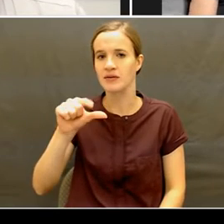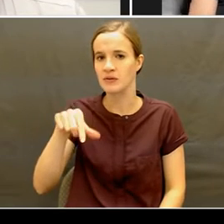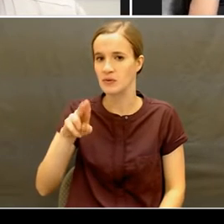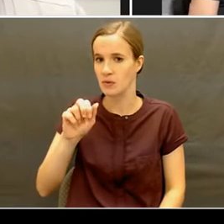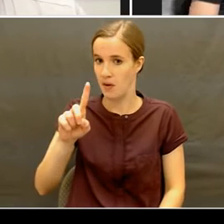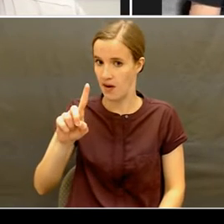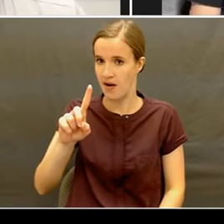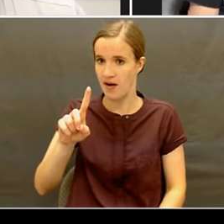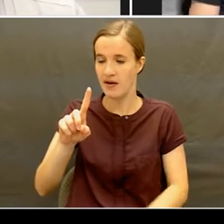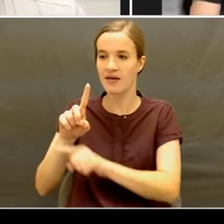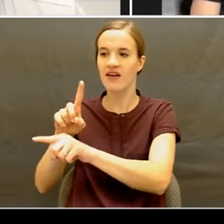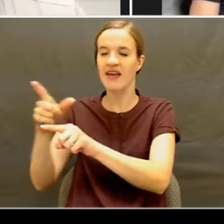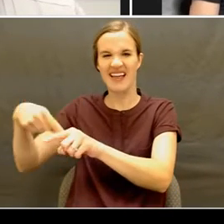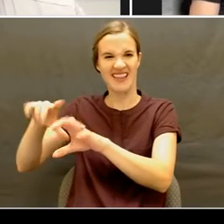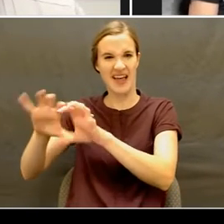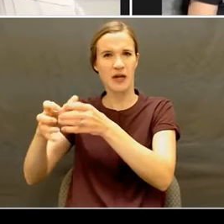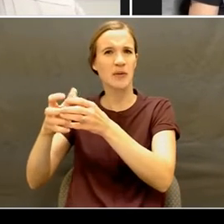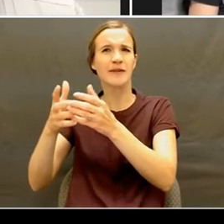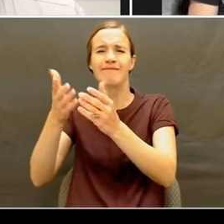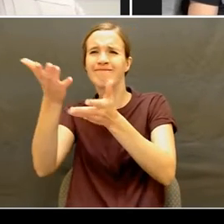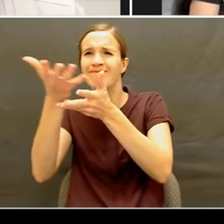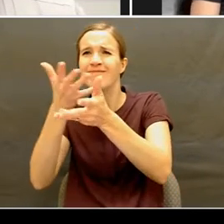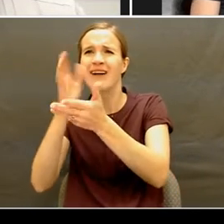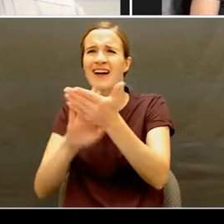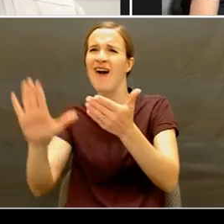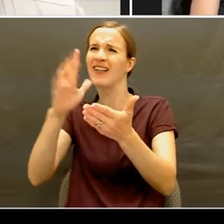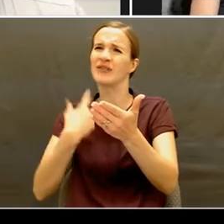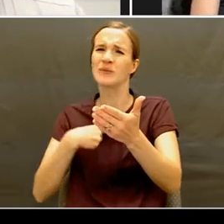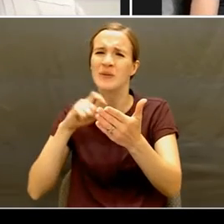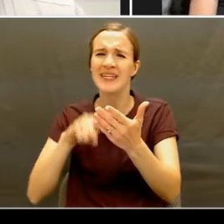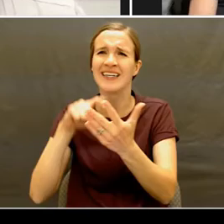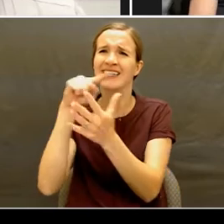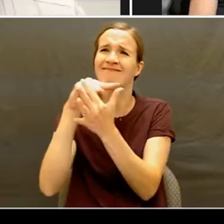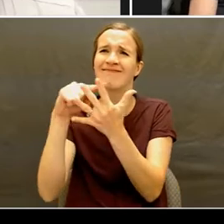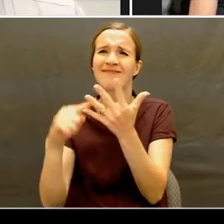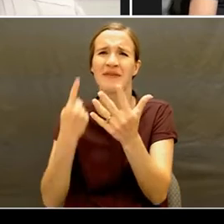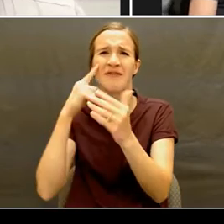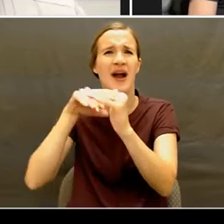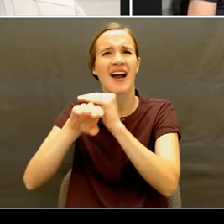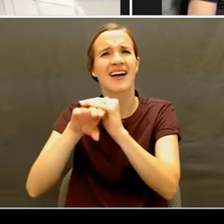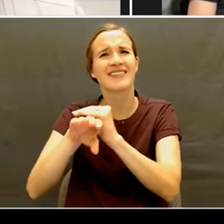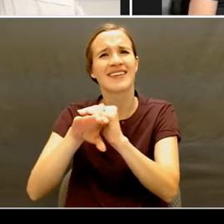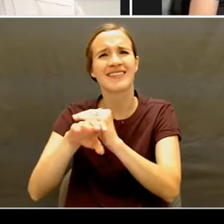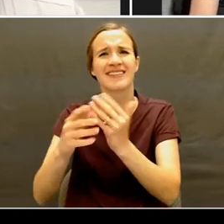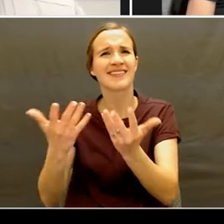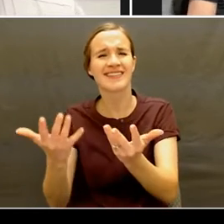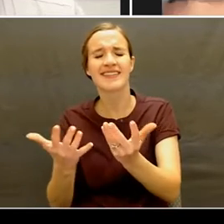they got the college to do as much as they could. But what they were doing, they were also saying,